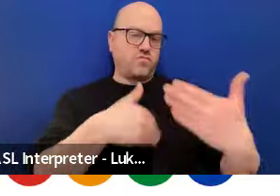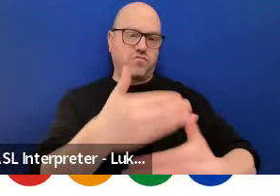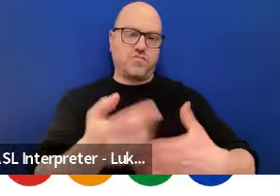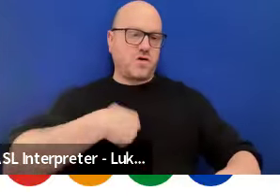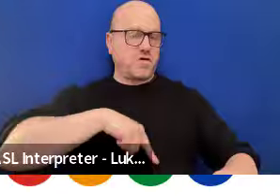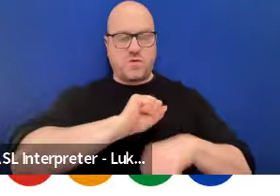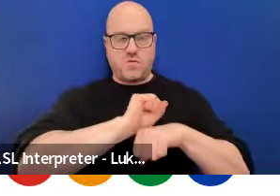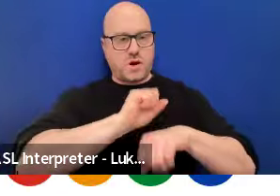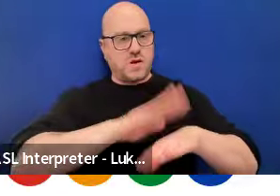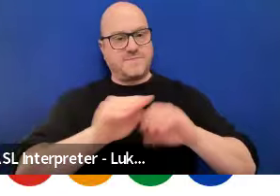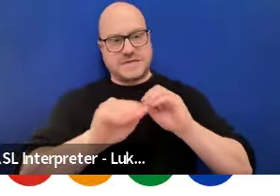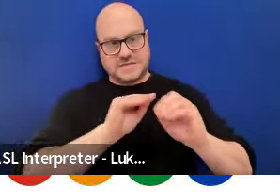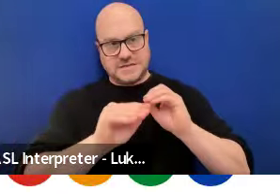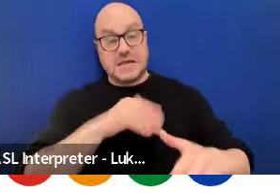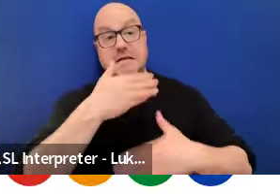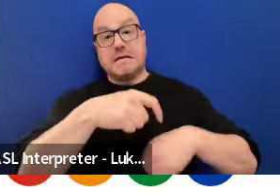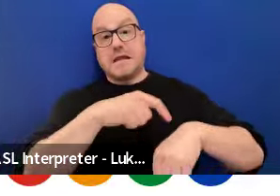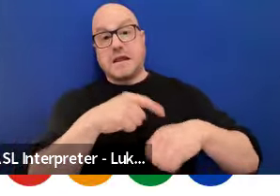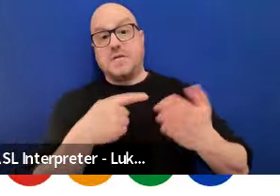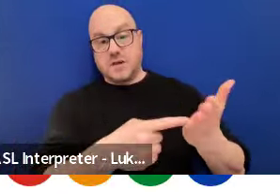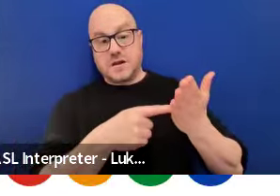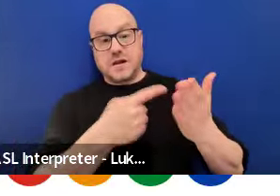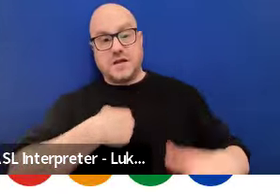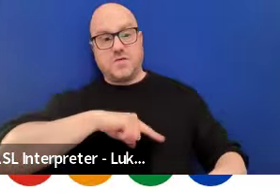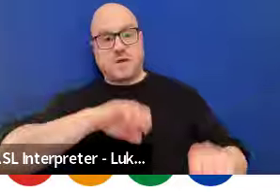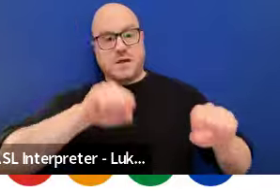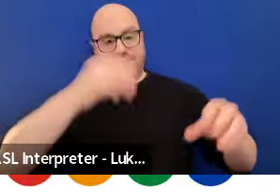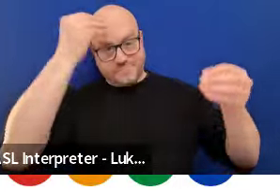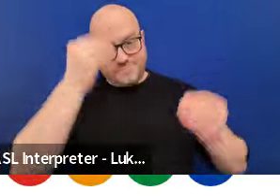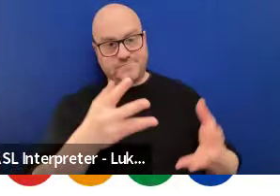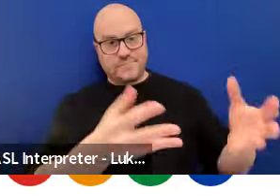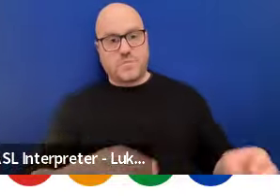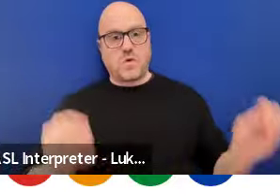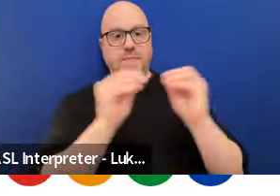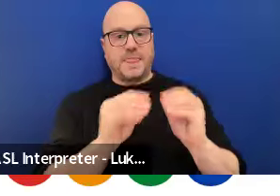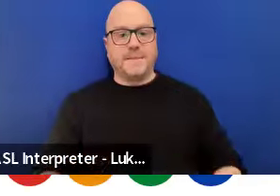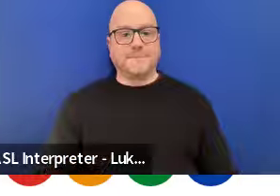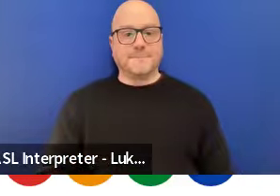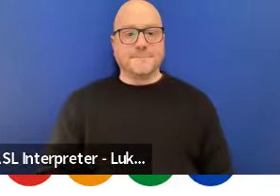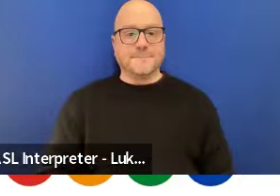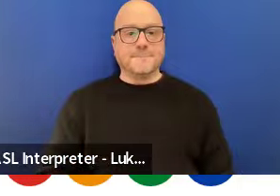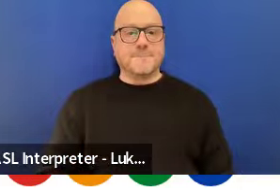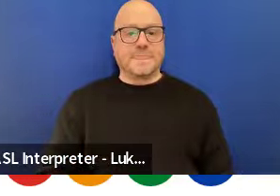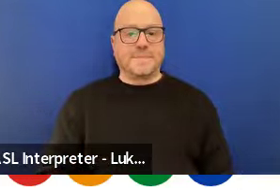CUSTOMERS WILL START TO SEE THAT IMPROVEMENT AS WE GO FORWARD HERE AND NEXT TIME WE TALK, I CAN GIVE